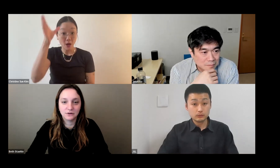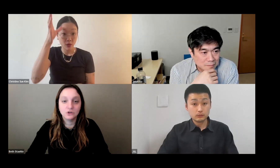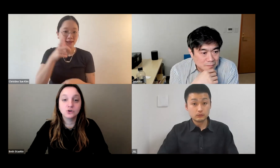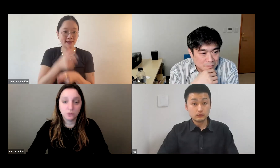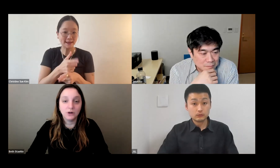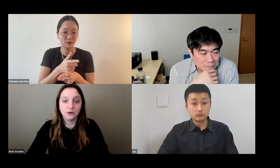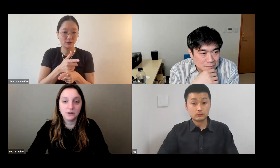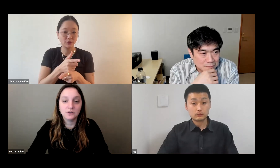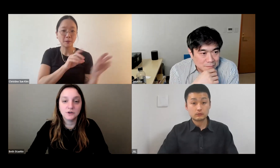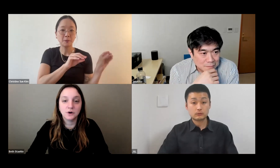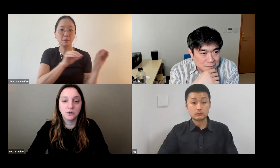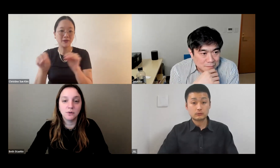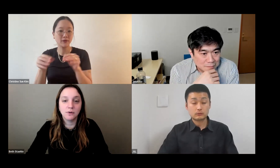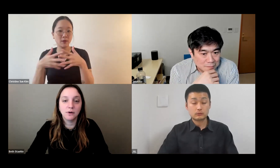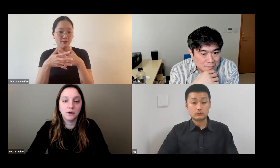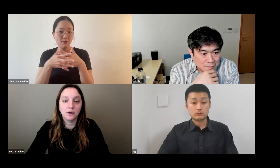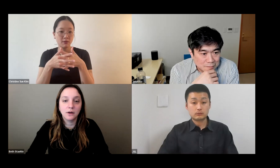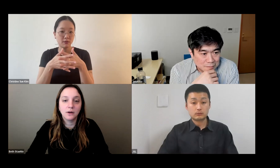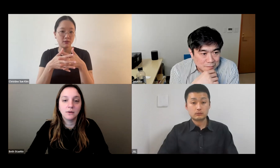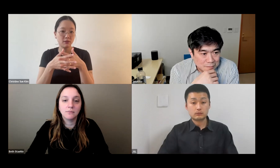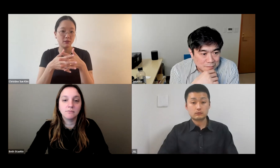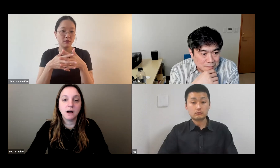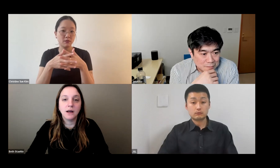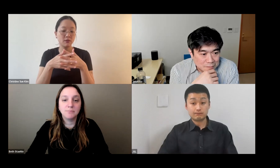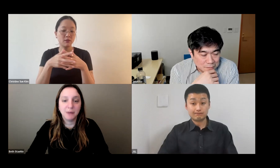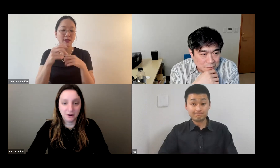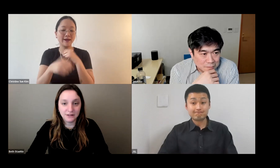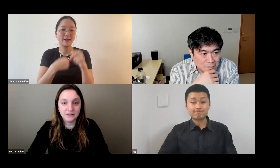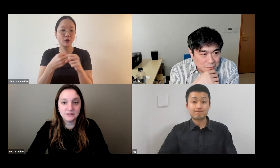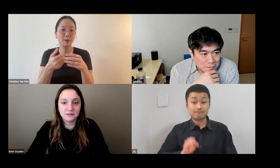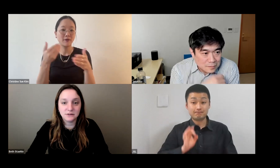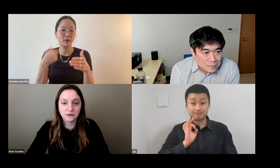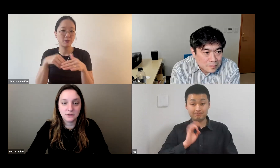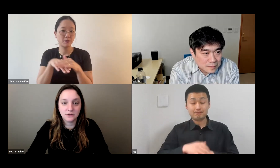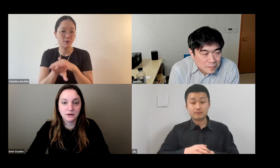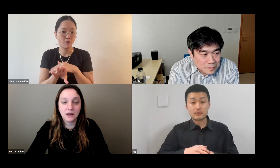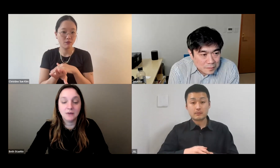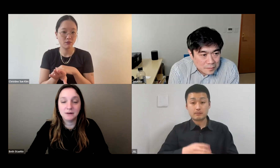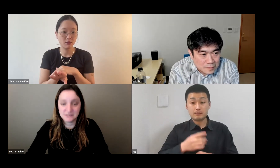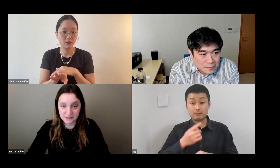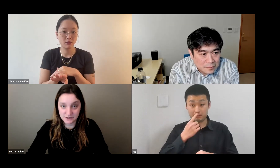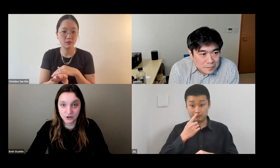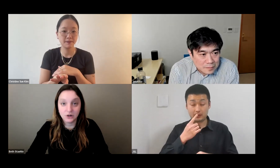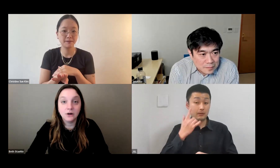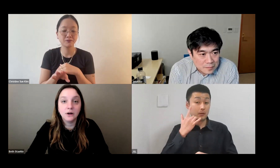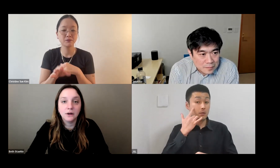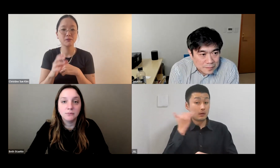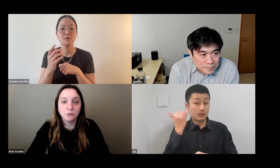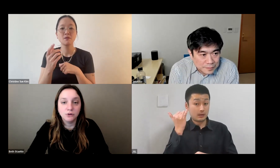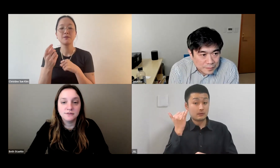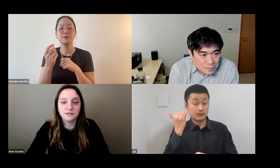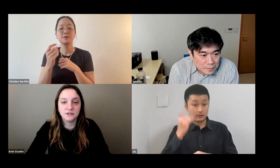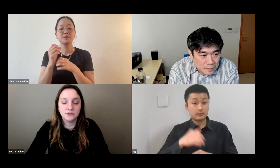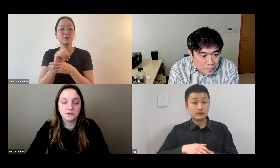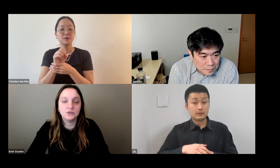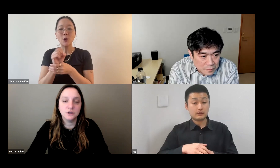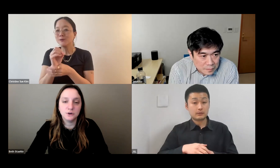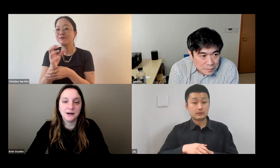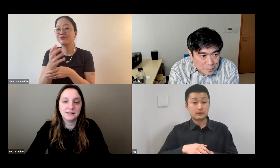Sure. So my parents and my sister moved to the U.S.